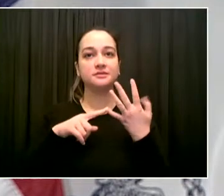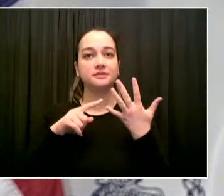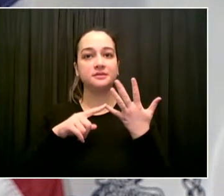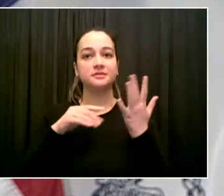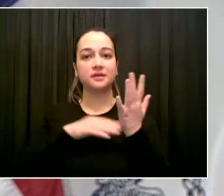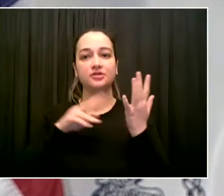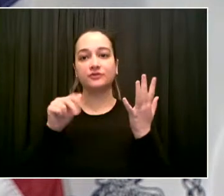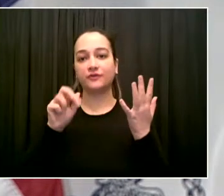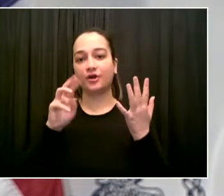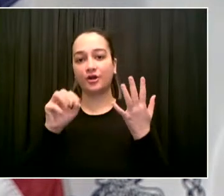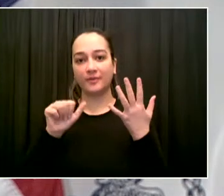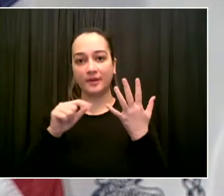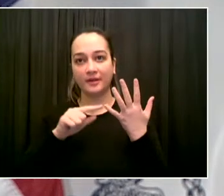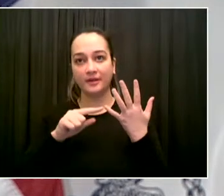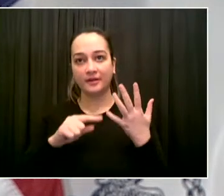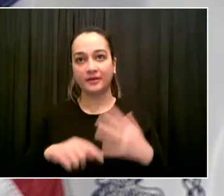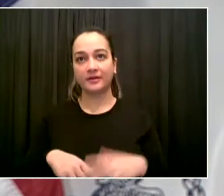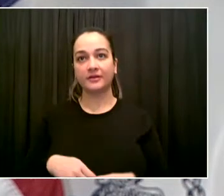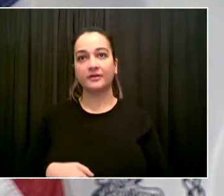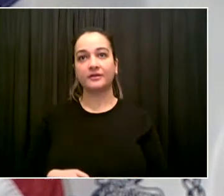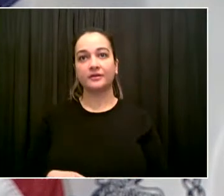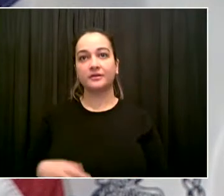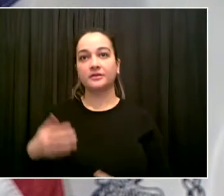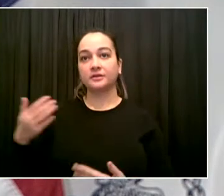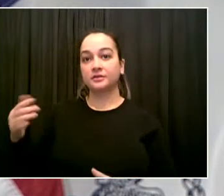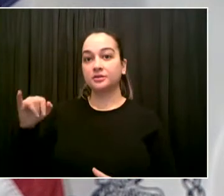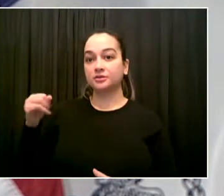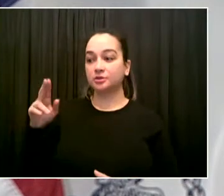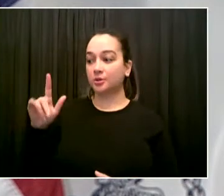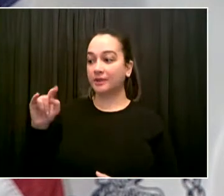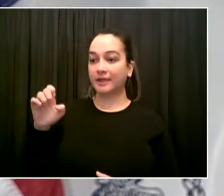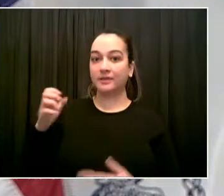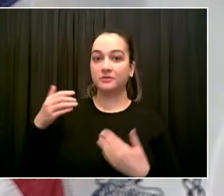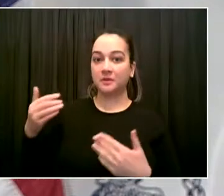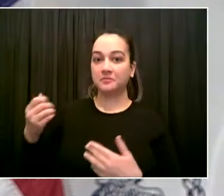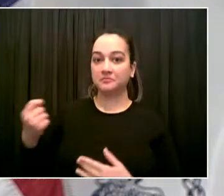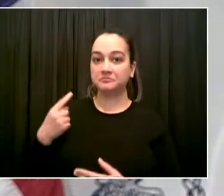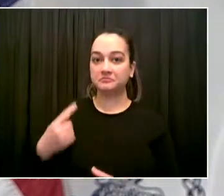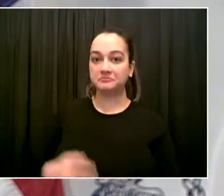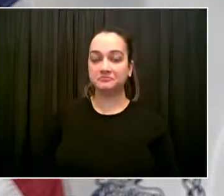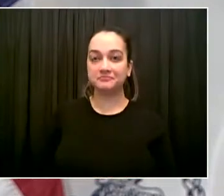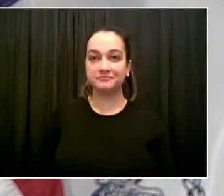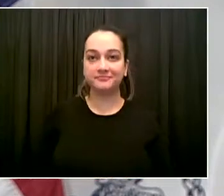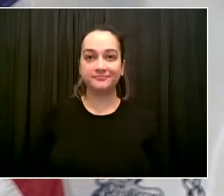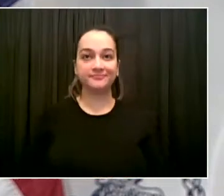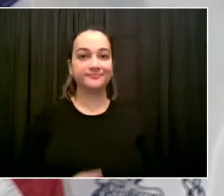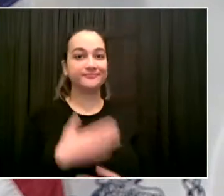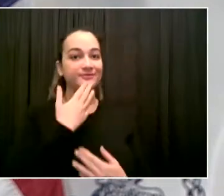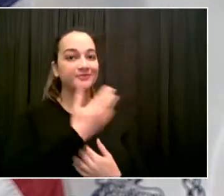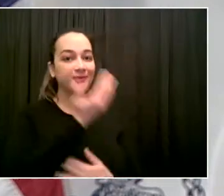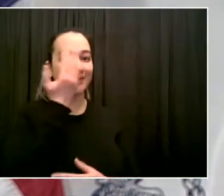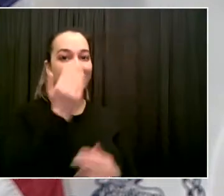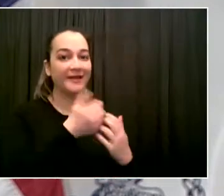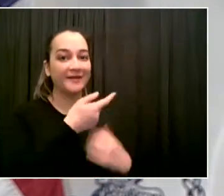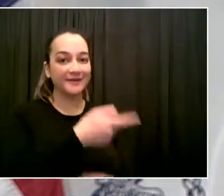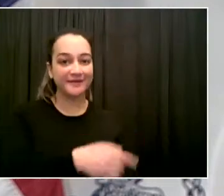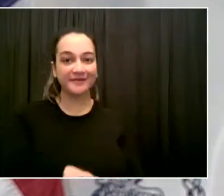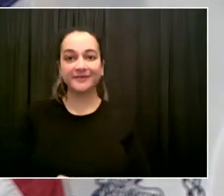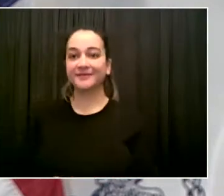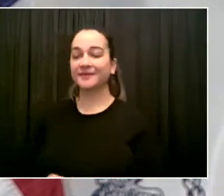DR. J PHARMA.